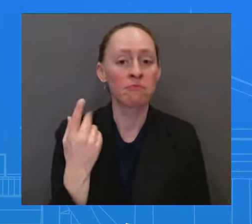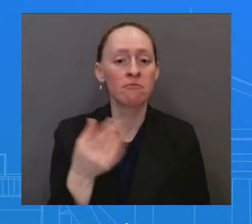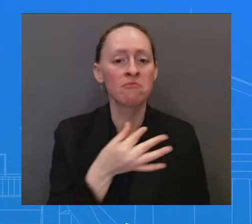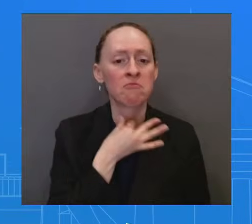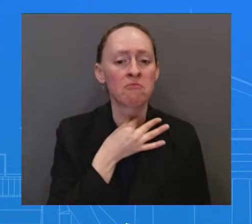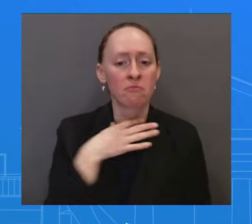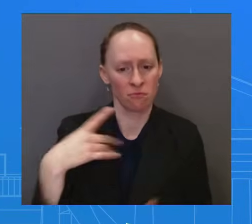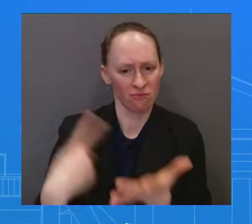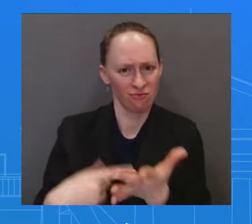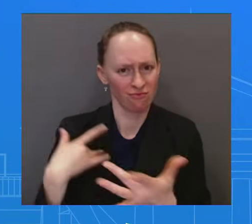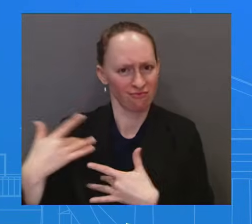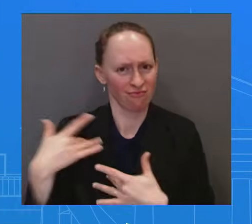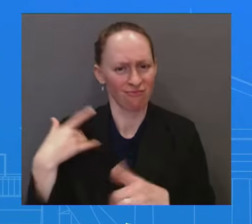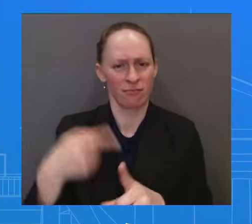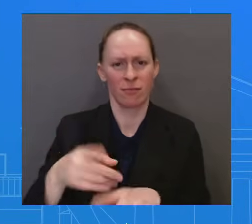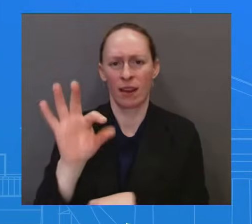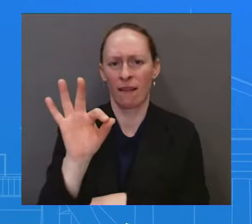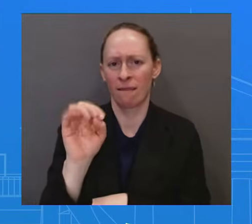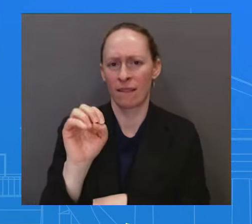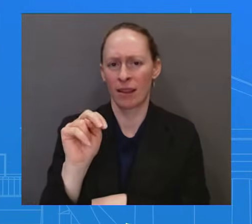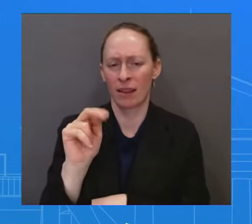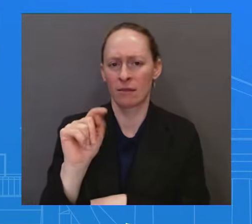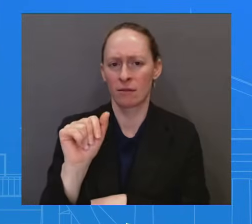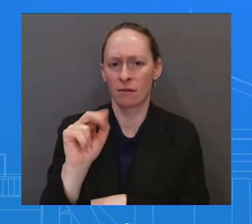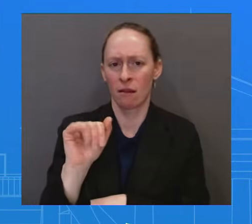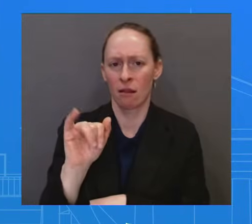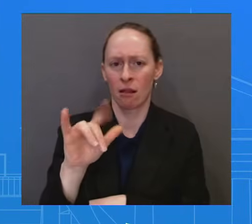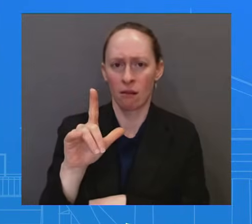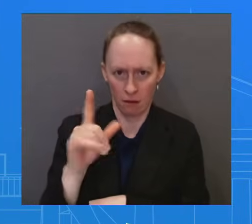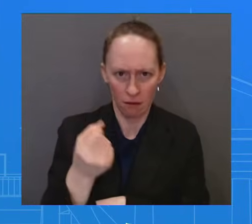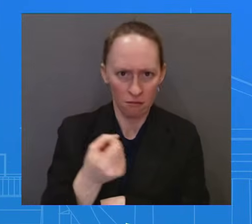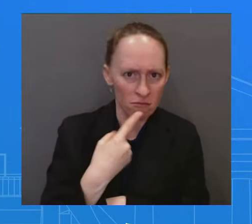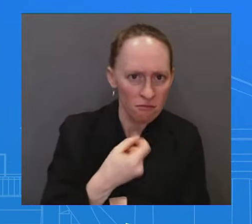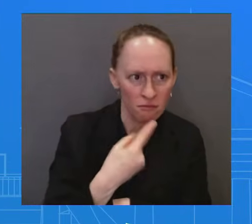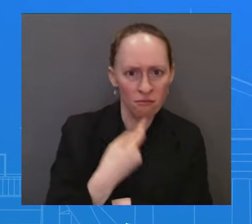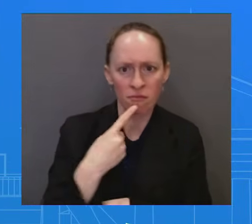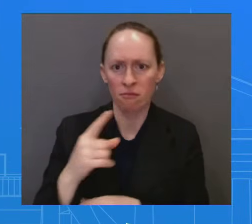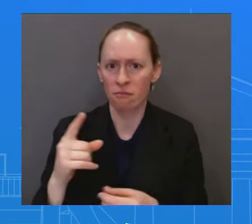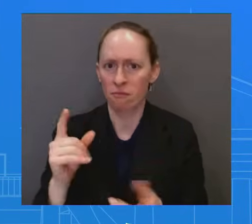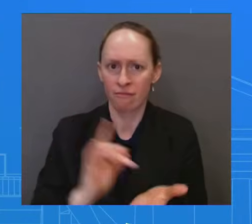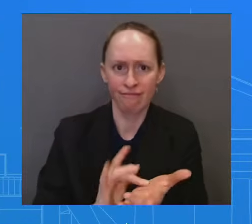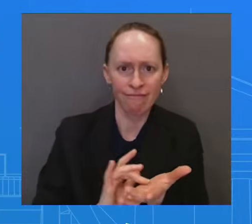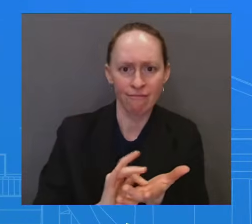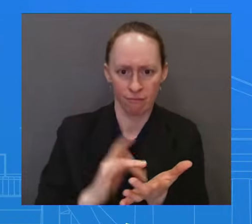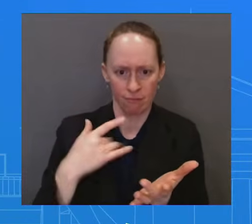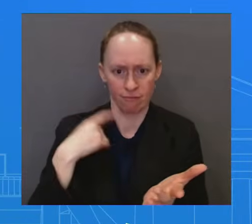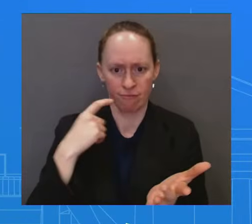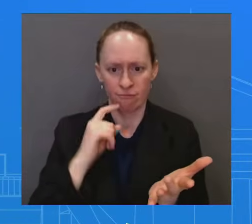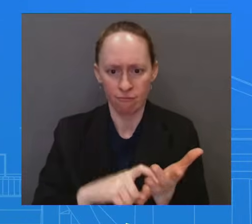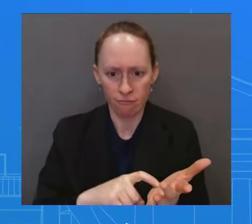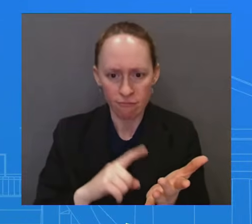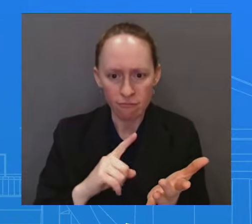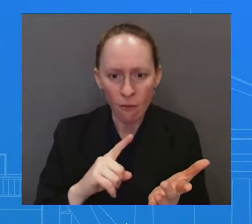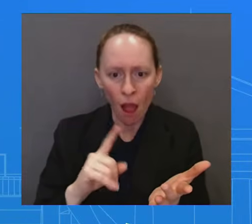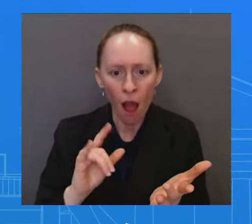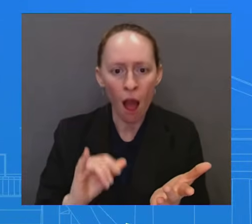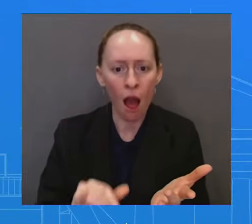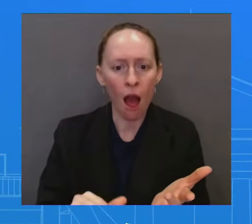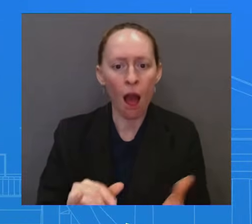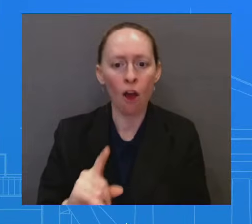that Mexico has been essentially inflating its statistics on how many of these fentanyl labs it's actually taking down. Is that something that came up? Mr. Kirby: Well, you know,